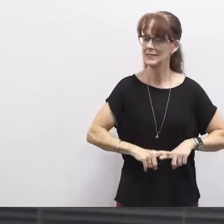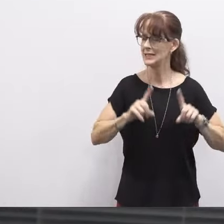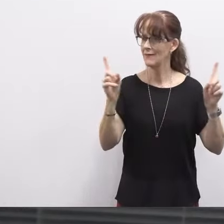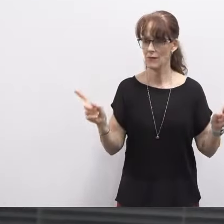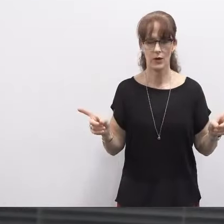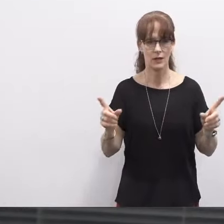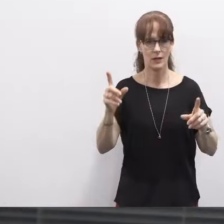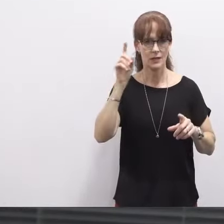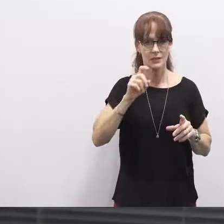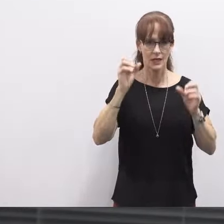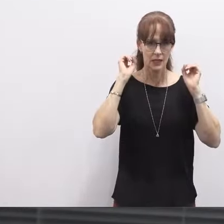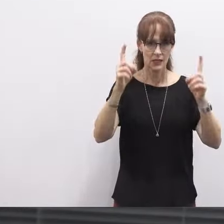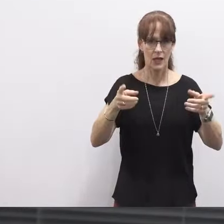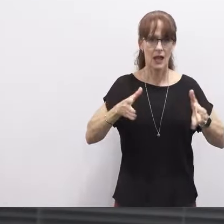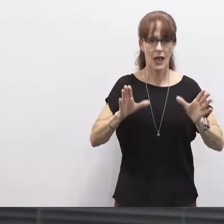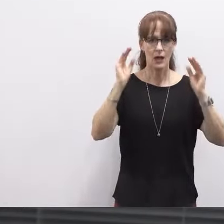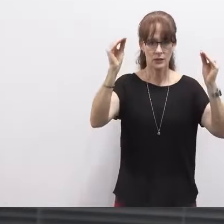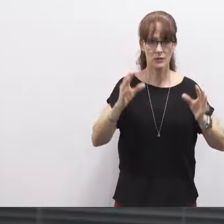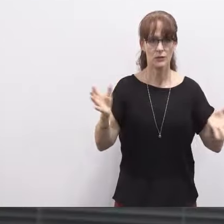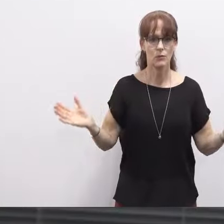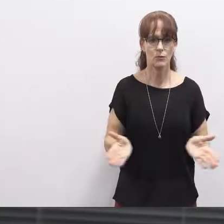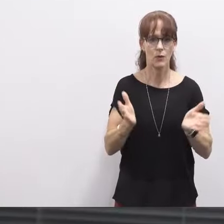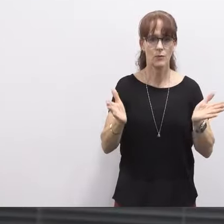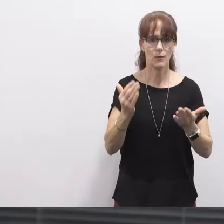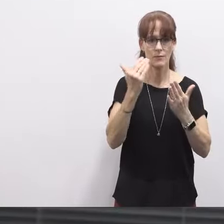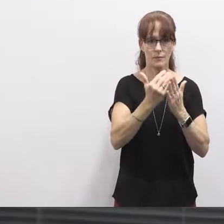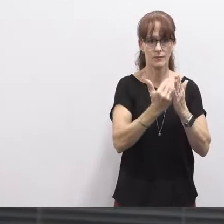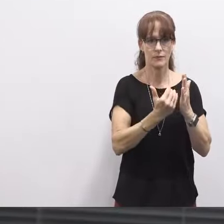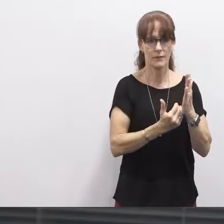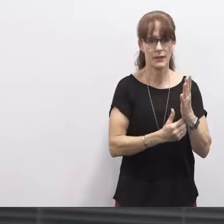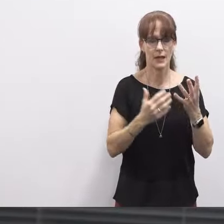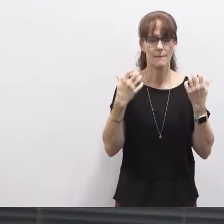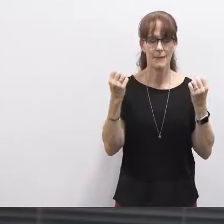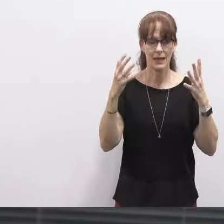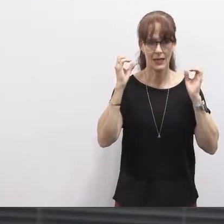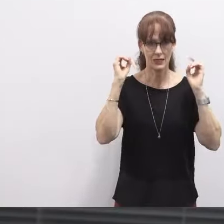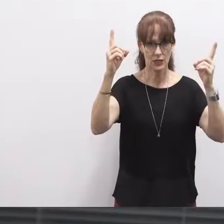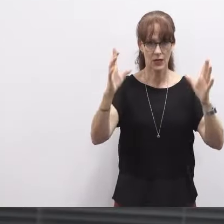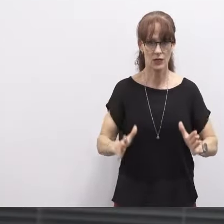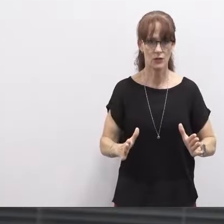Sex education allows teachers to promote an agenda. Many educators have their own personal views